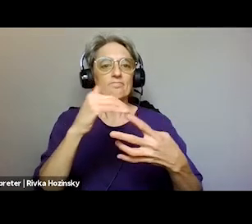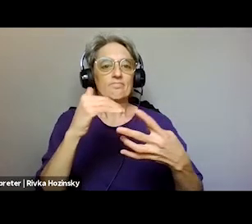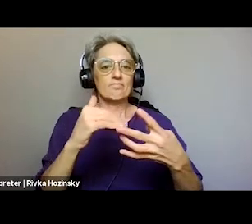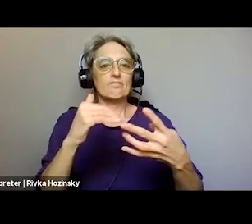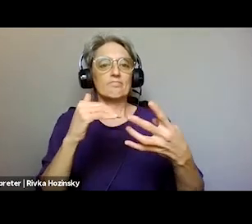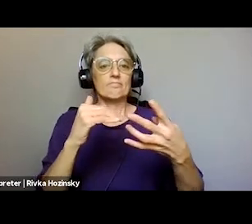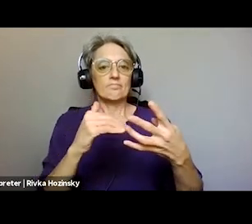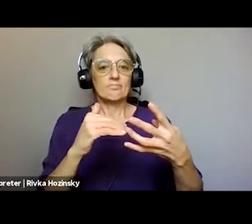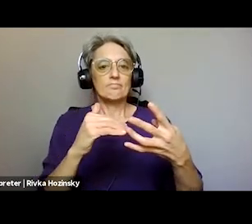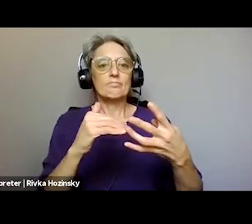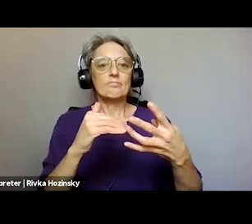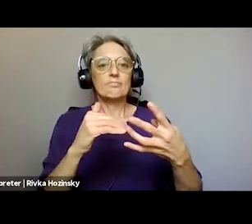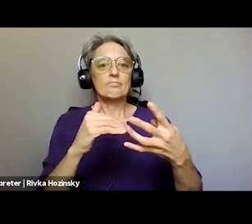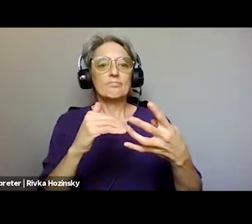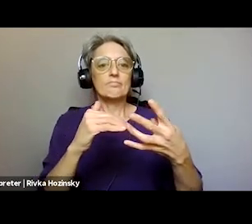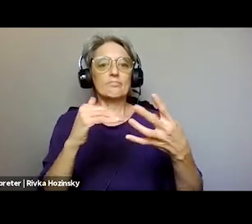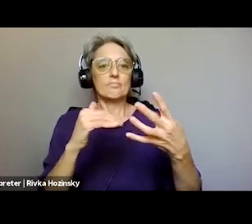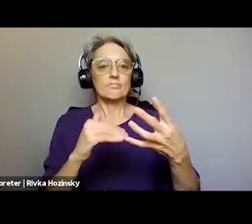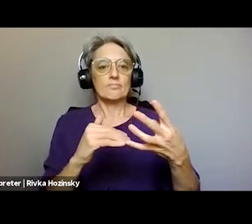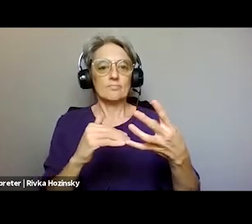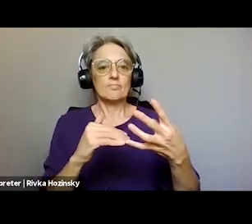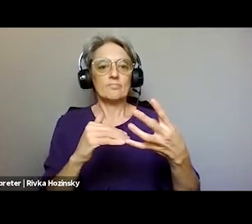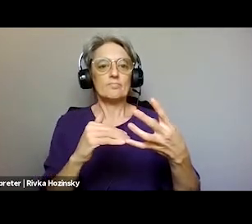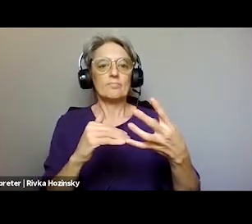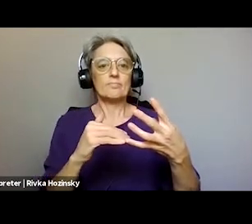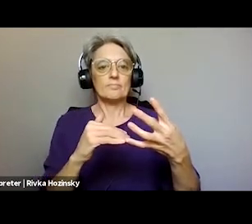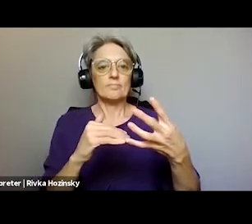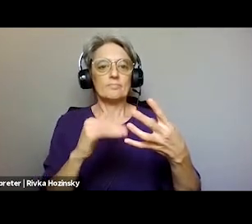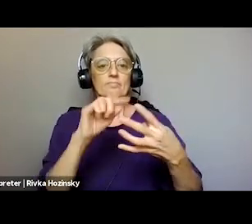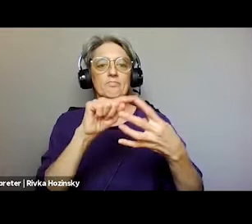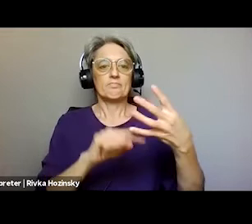six percent developed gestational hypertension and twenty six percent had a cesarean delivery